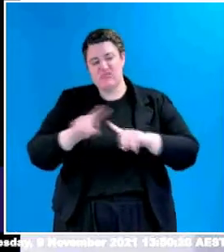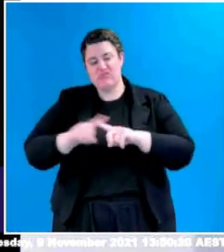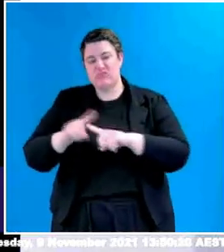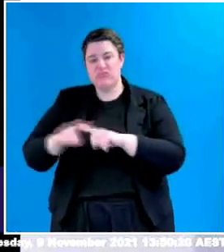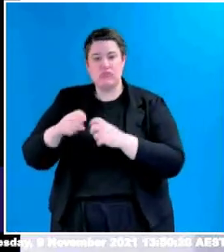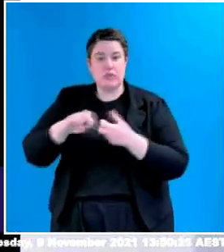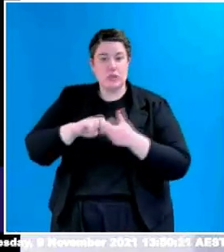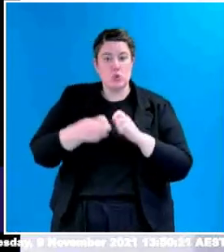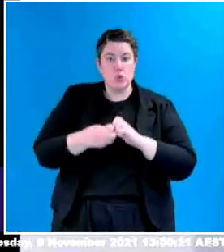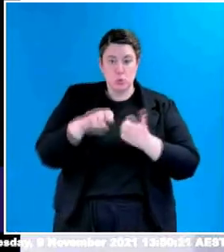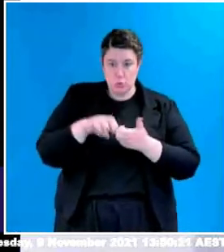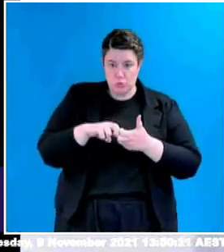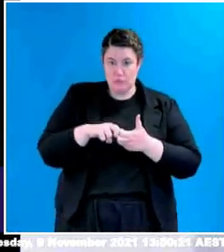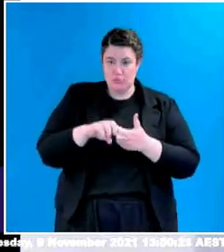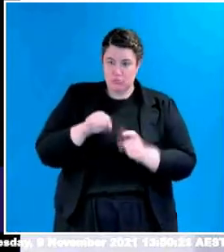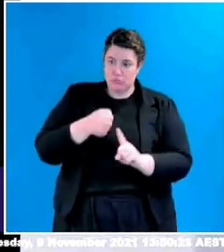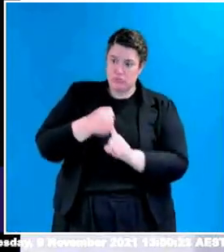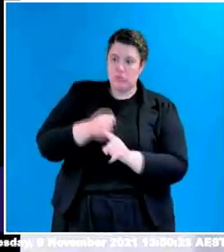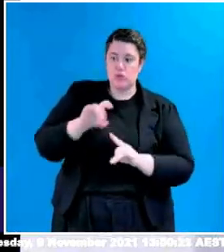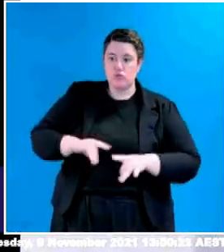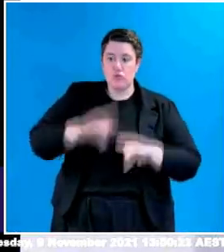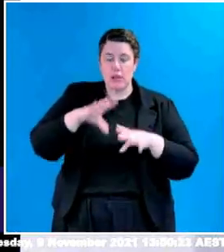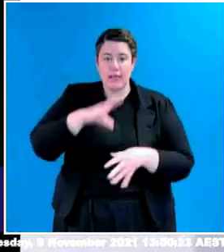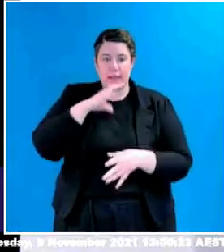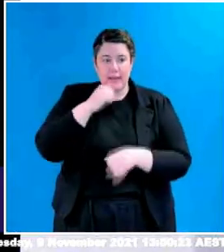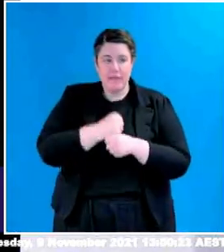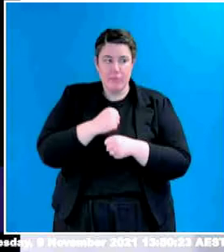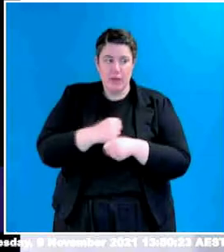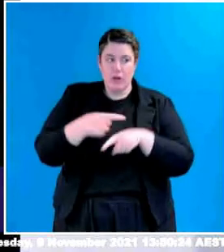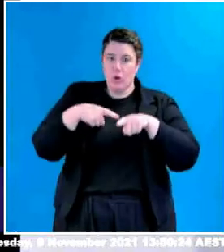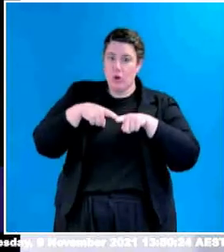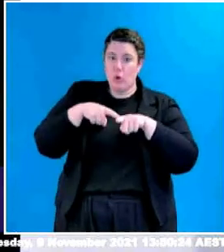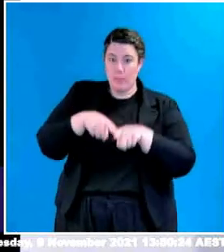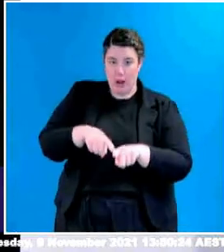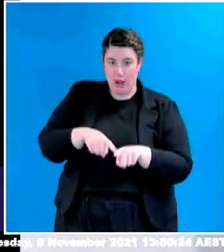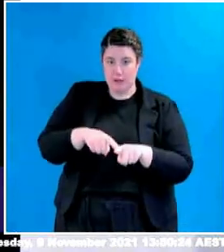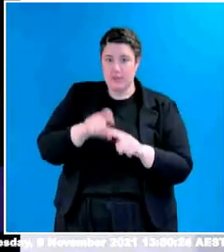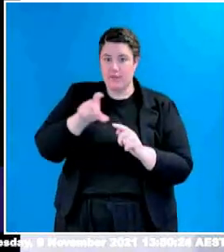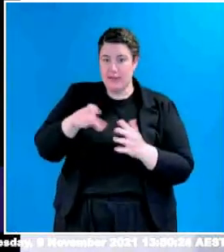Australian Government's compliance with the CRPD.